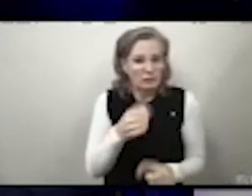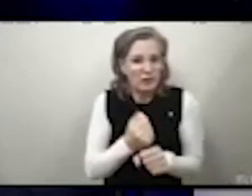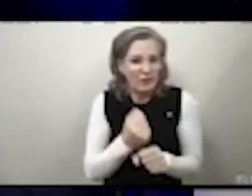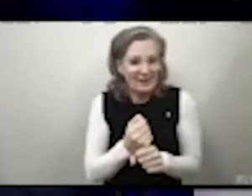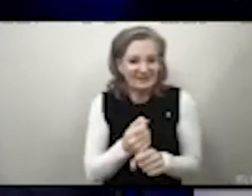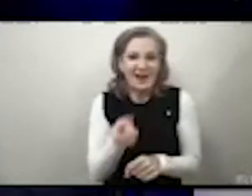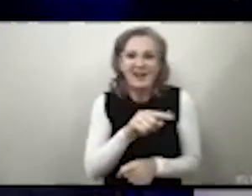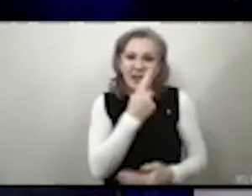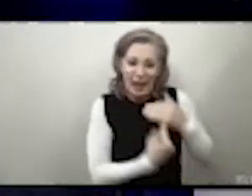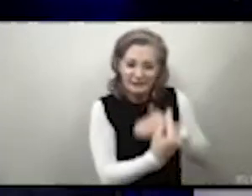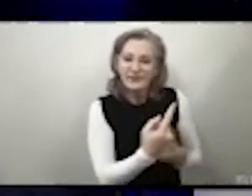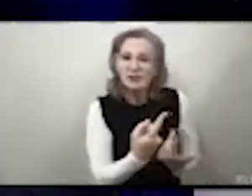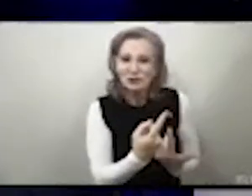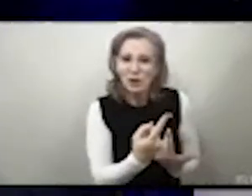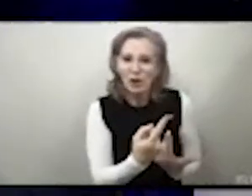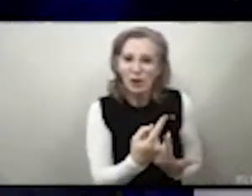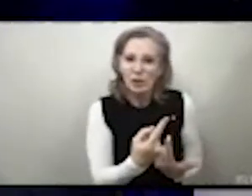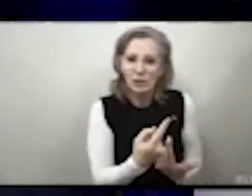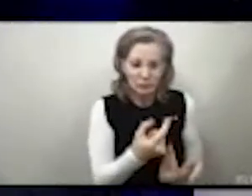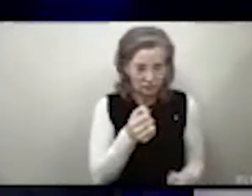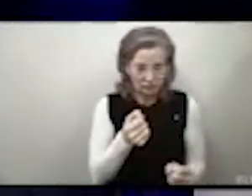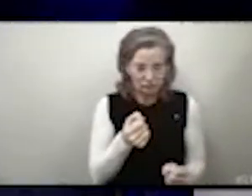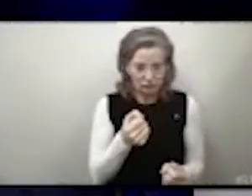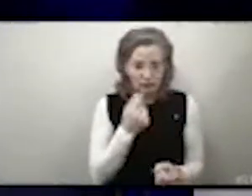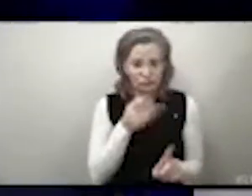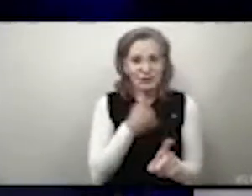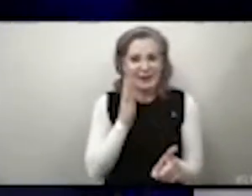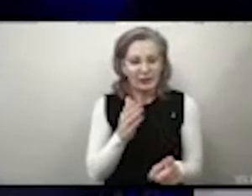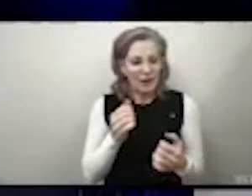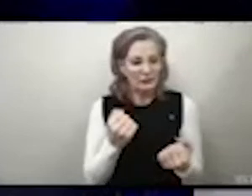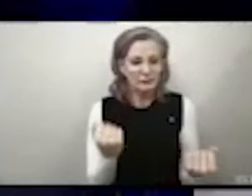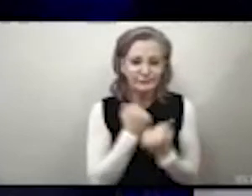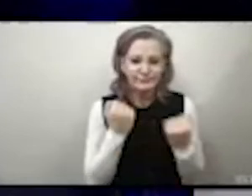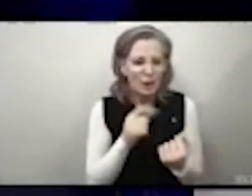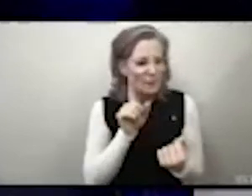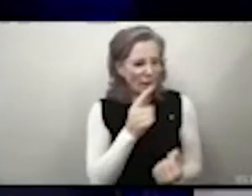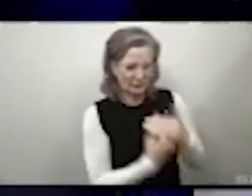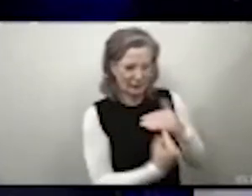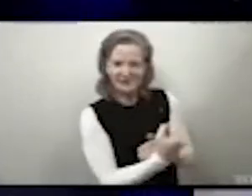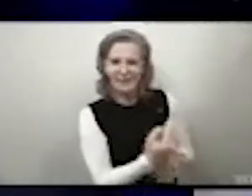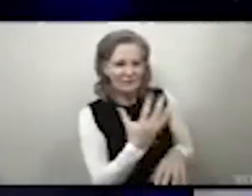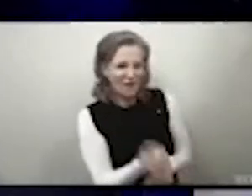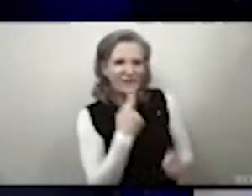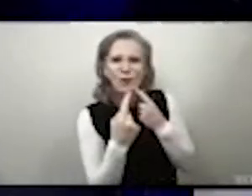don't have the information to be able to make that connection between the two. And in-between that sits local government.